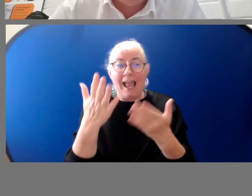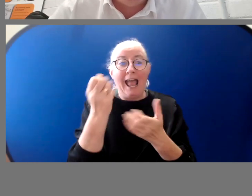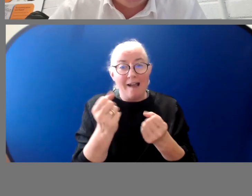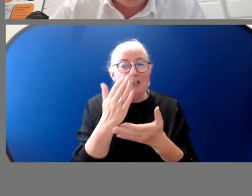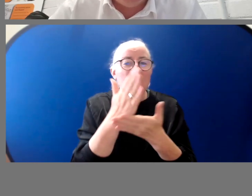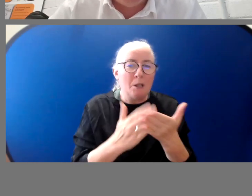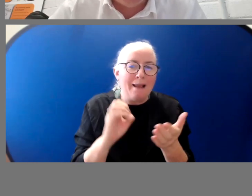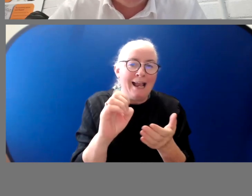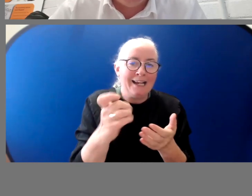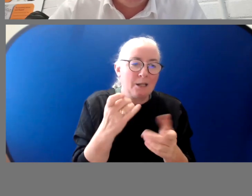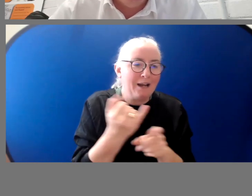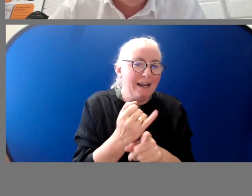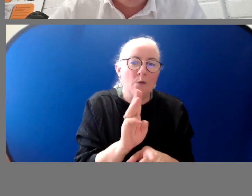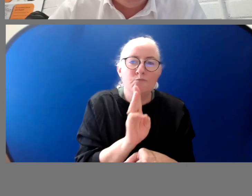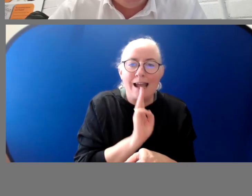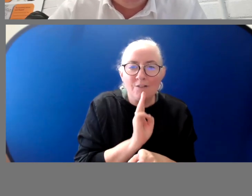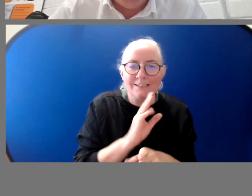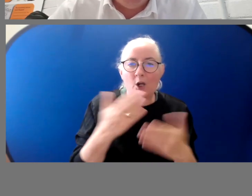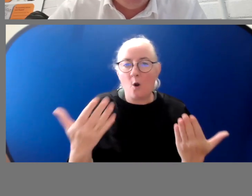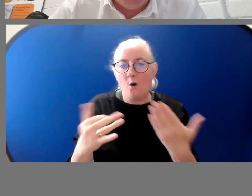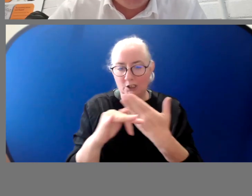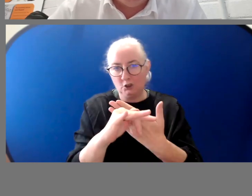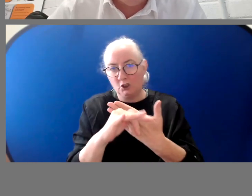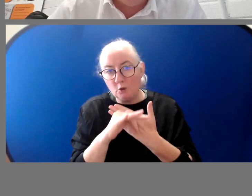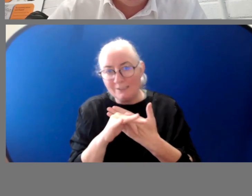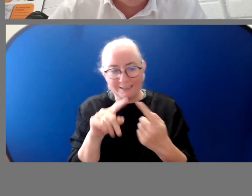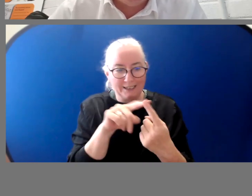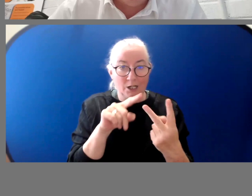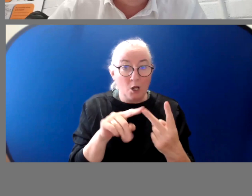relation to privacy and security so you might need you know you may not want to provide vision panels